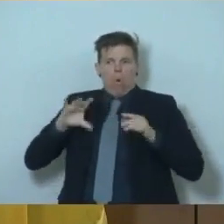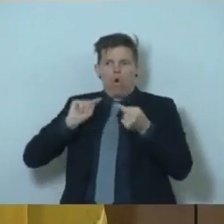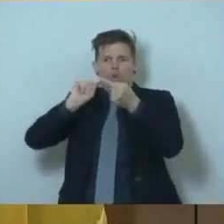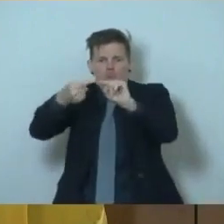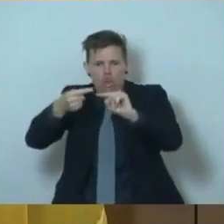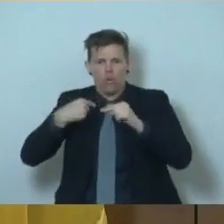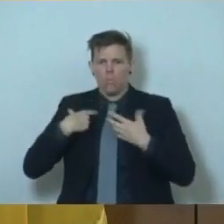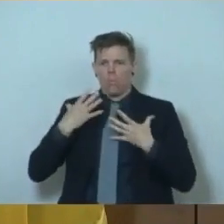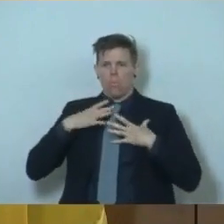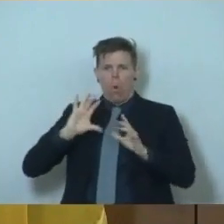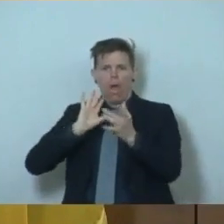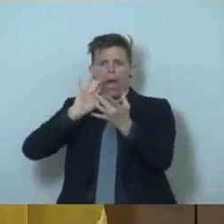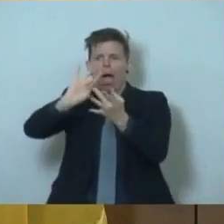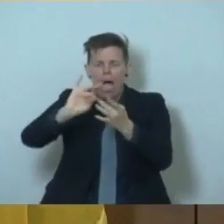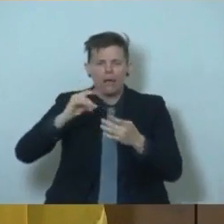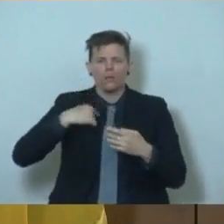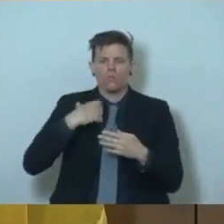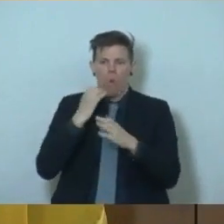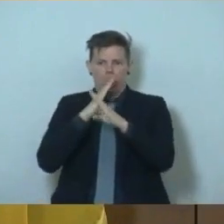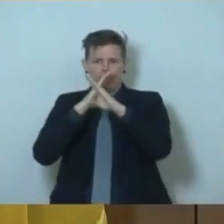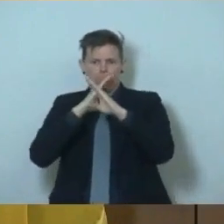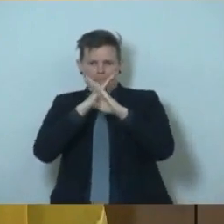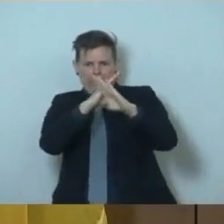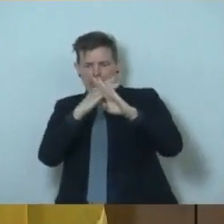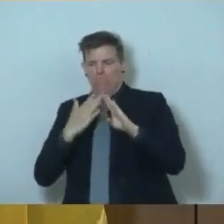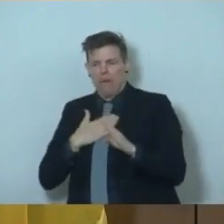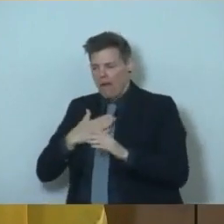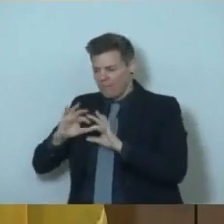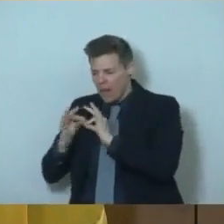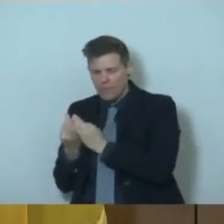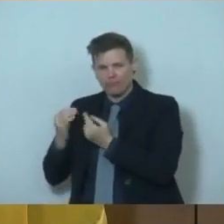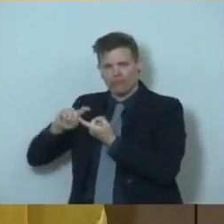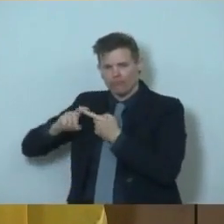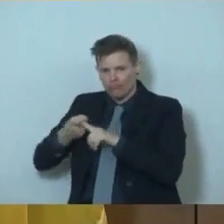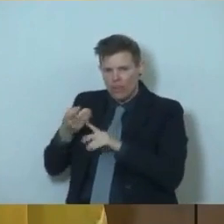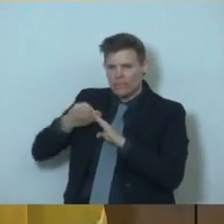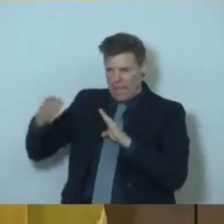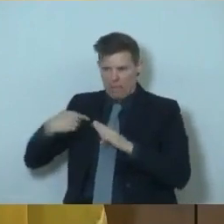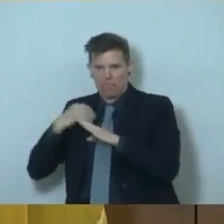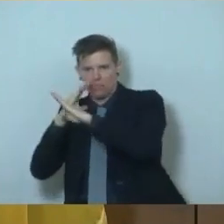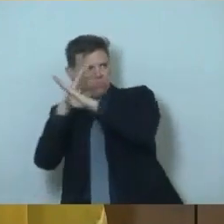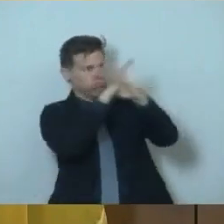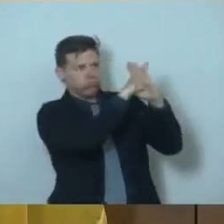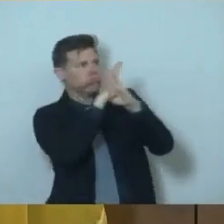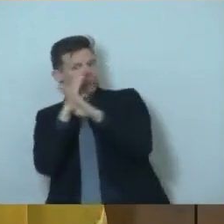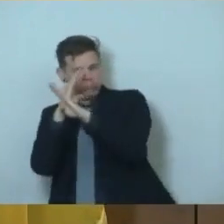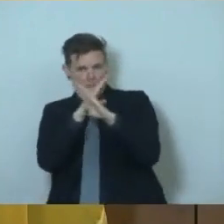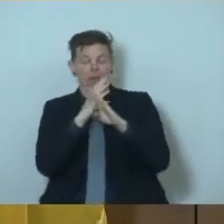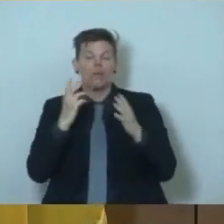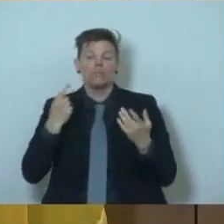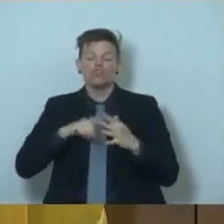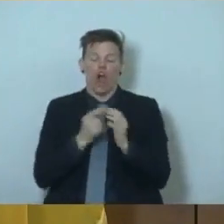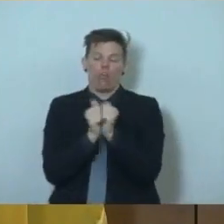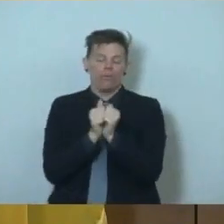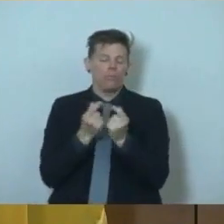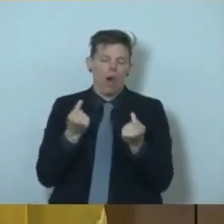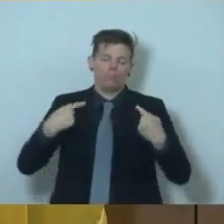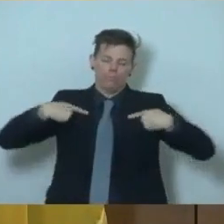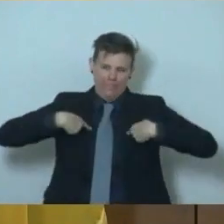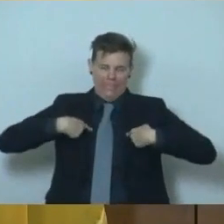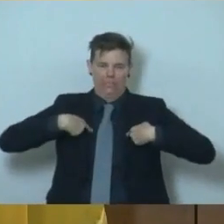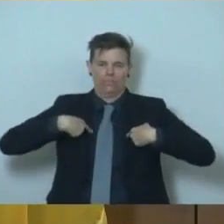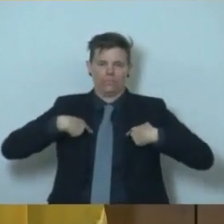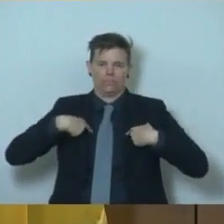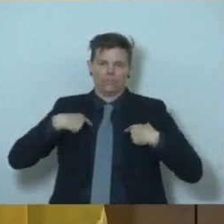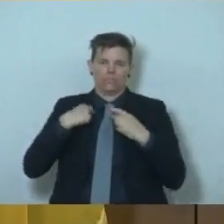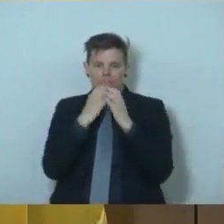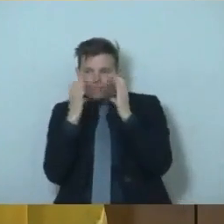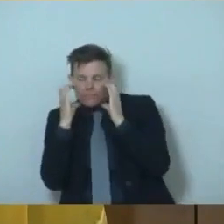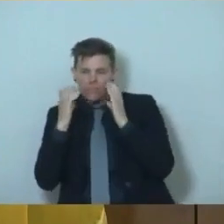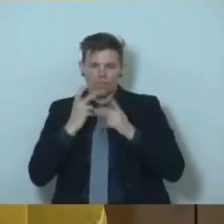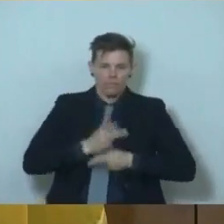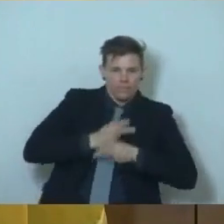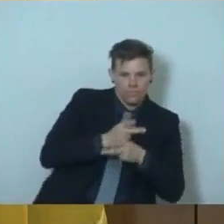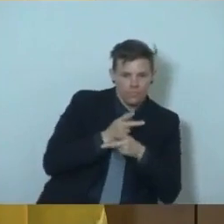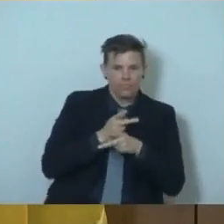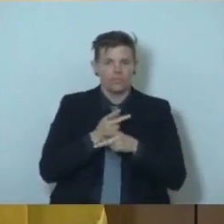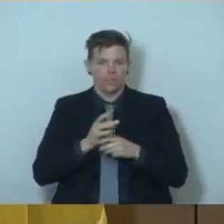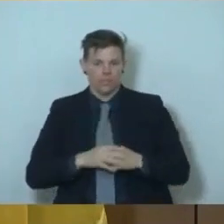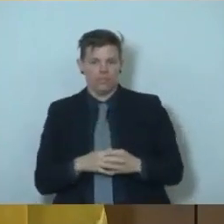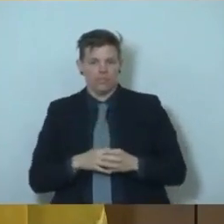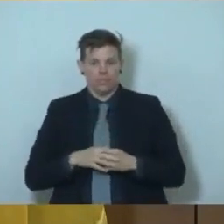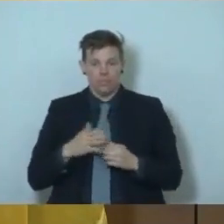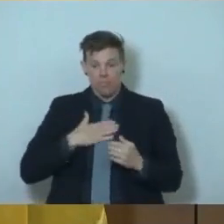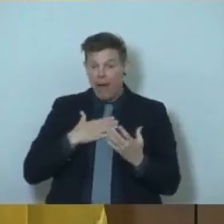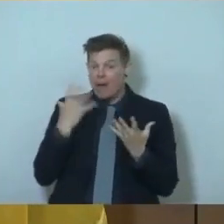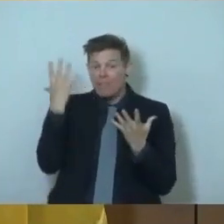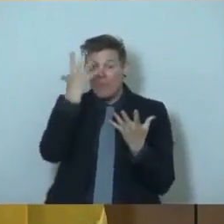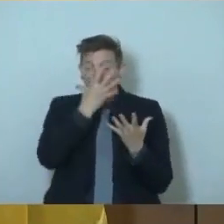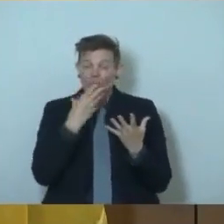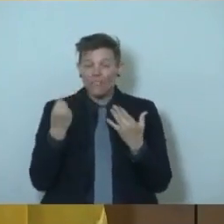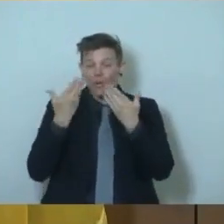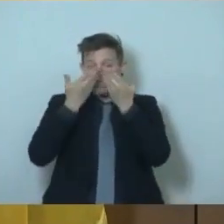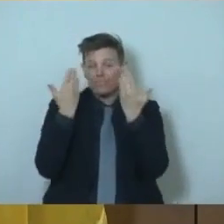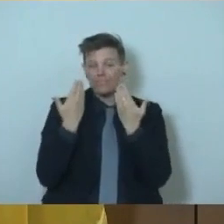SO WHAT YOU ARE DOING IS MAKING SURE THAT YOU ARE STROKING YOUR FAMILY, YOUR NEIGHBOR, FRIEND, CONTACTS FROM ACQUIRING THAT VIRU AND WHILE THEY DO IT YOURSELF